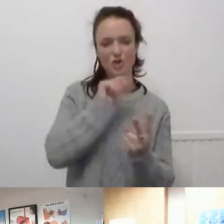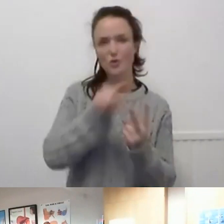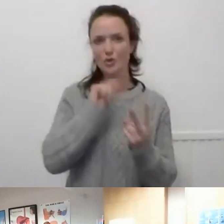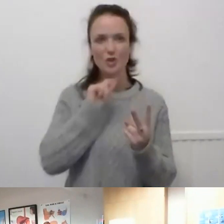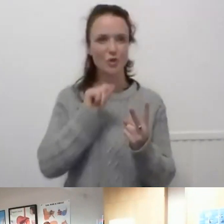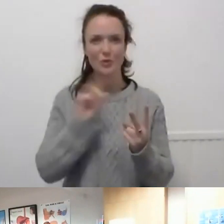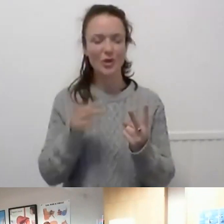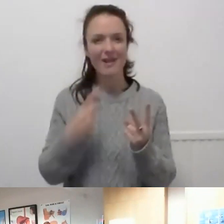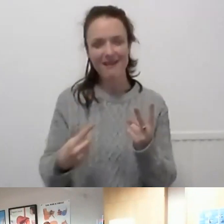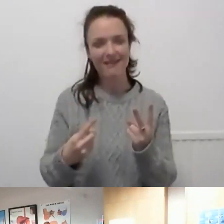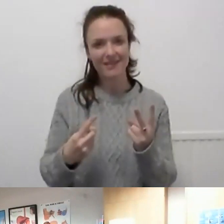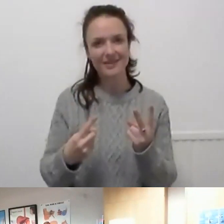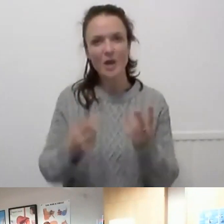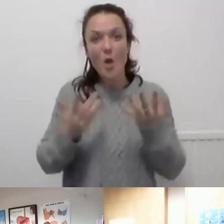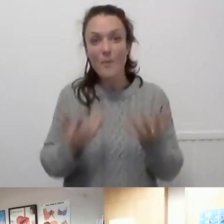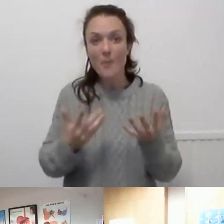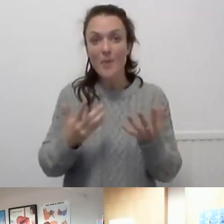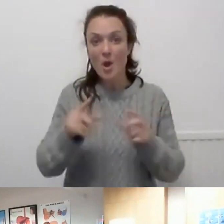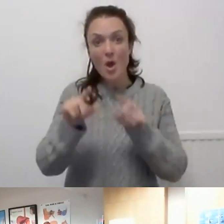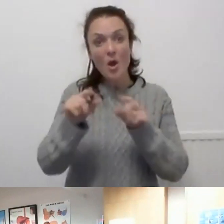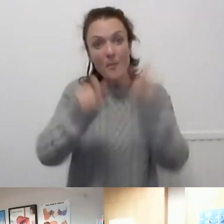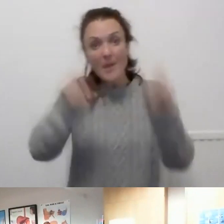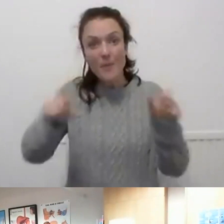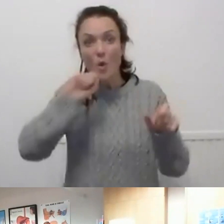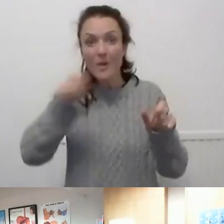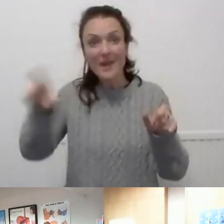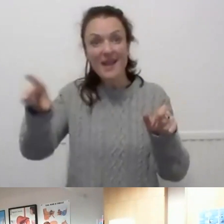being invited for an appointment, and it'll be the vaccine that we currently have available. And our